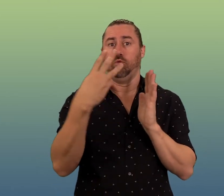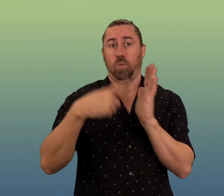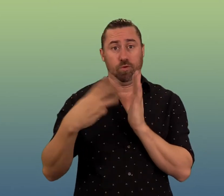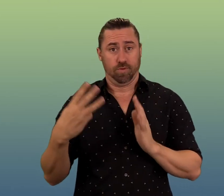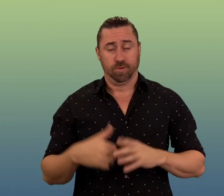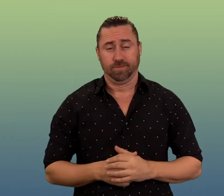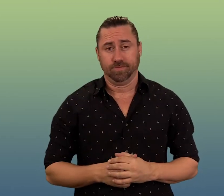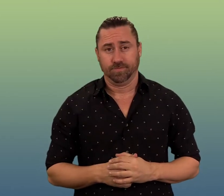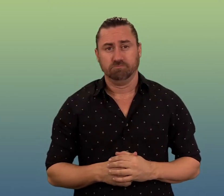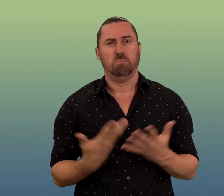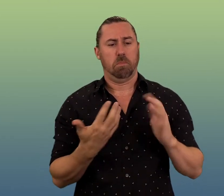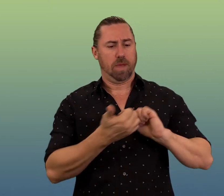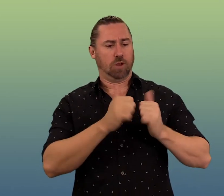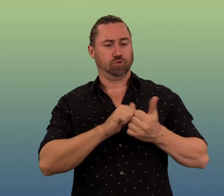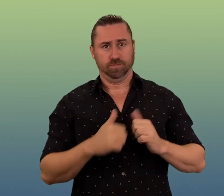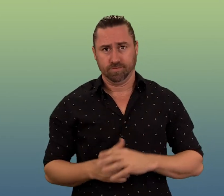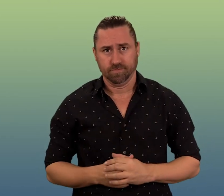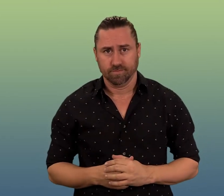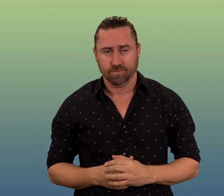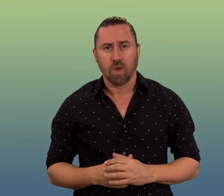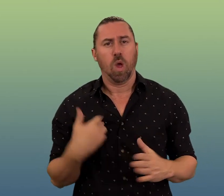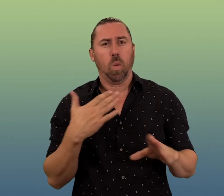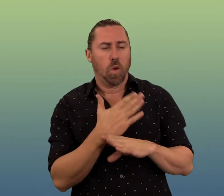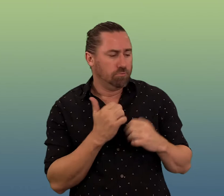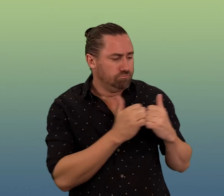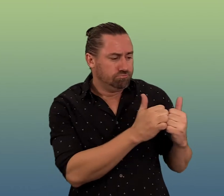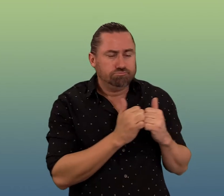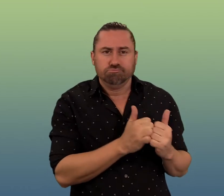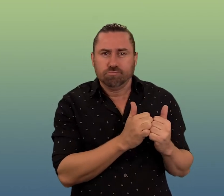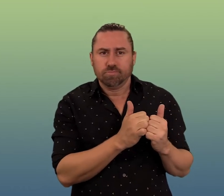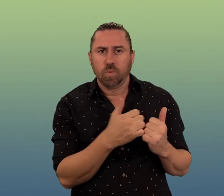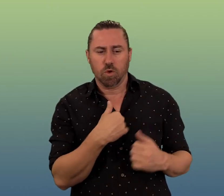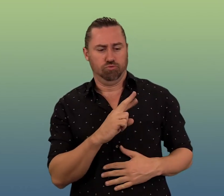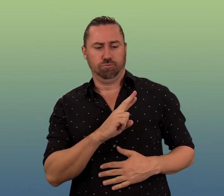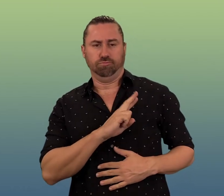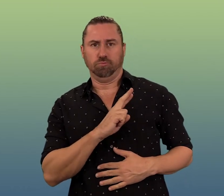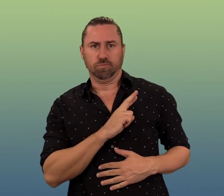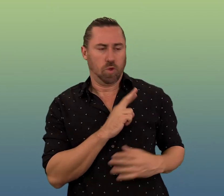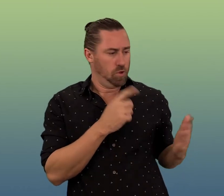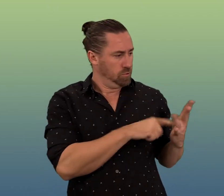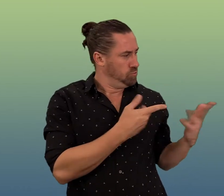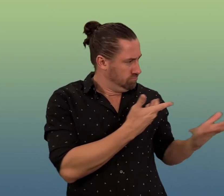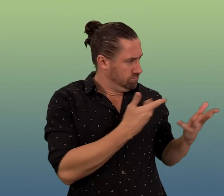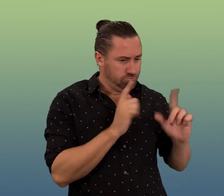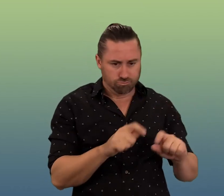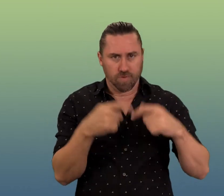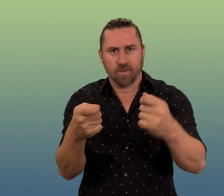One point three point three. Partners. Collaboration and shared accountability for accessibility,